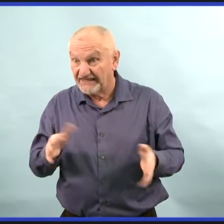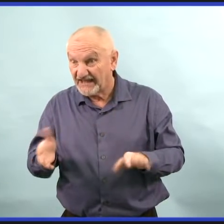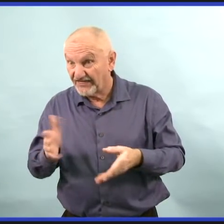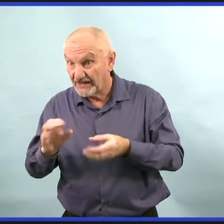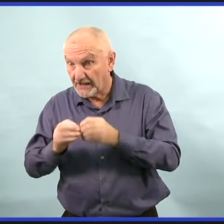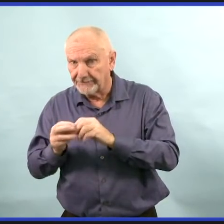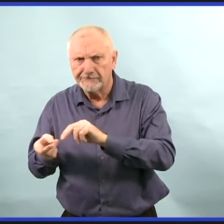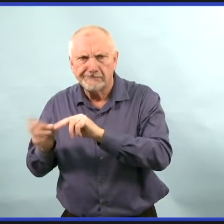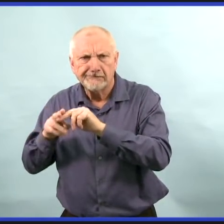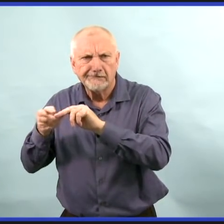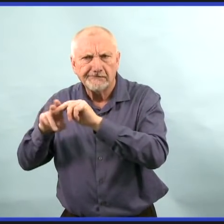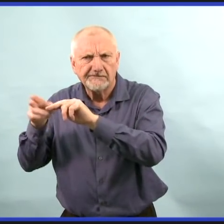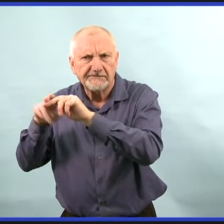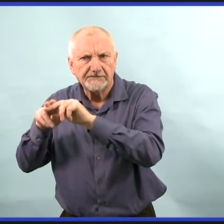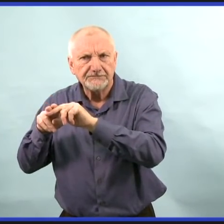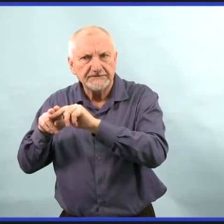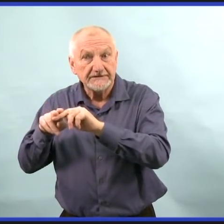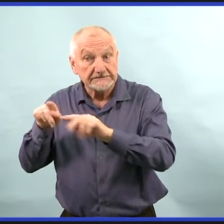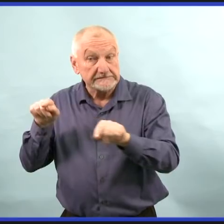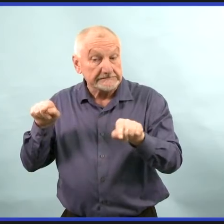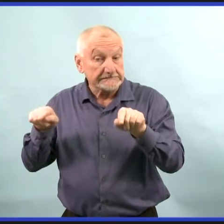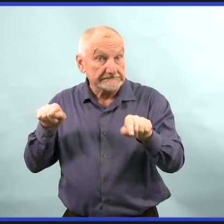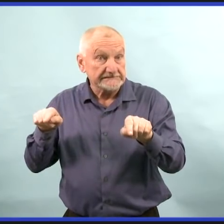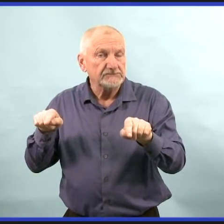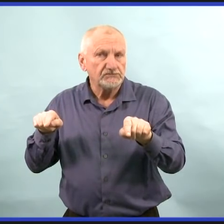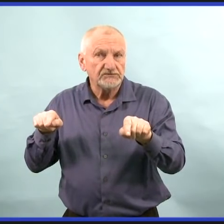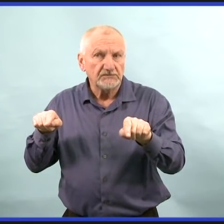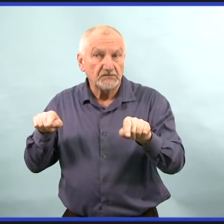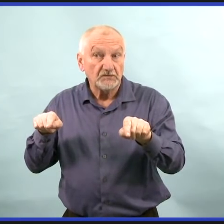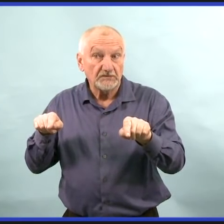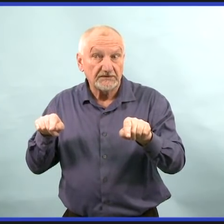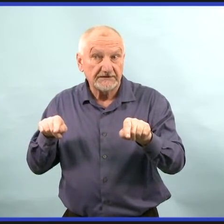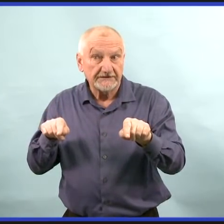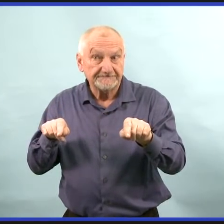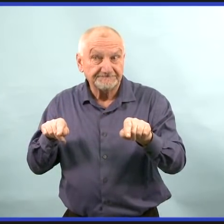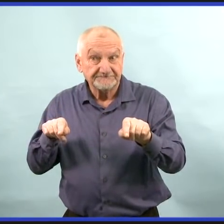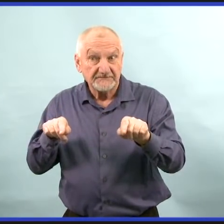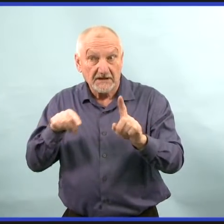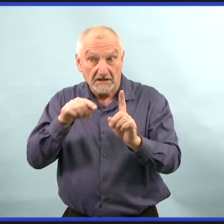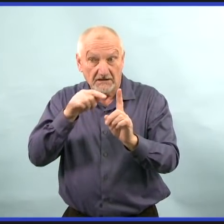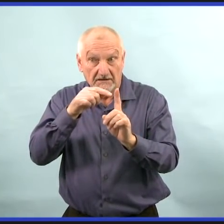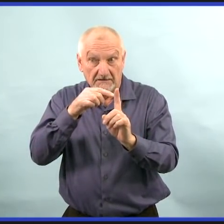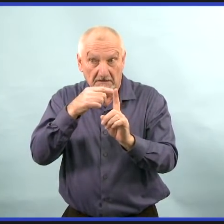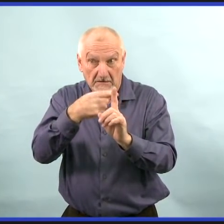lagging indicators that we may be seeing seeing the end of this so is it too early to tell